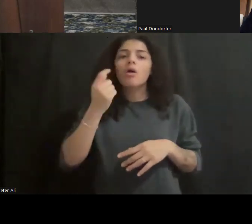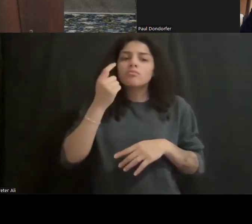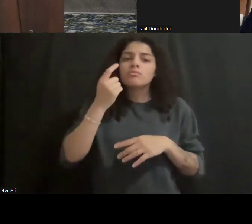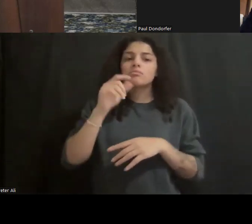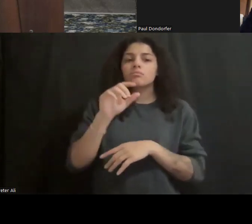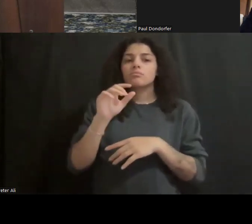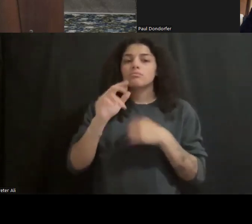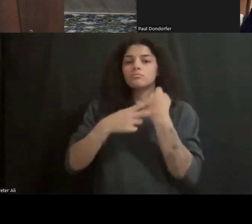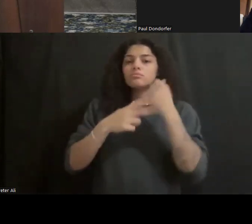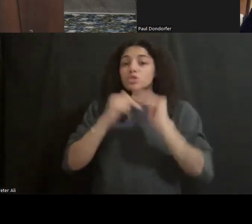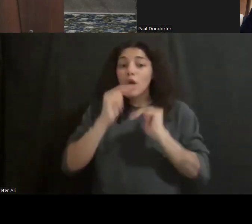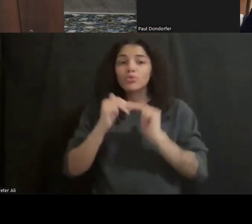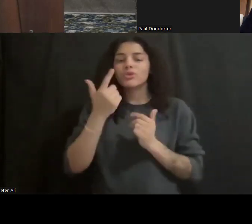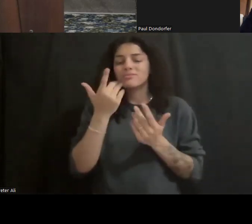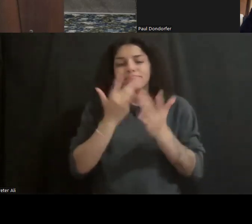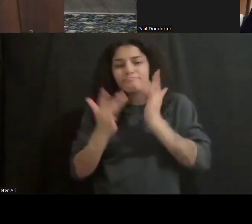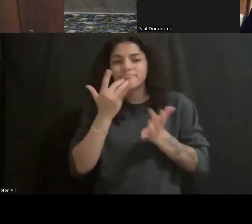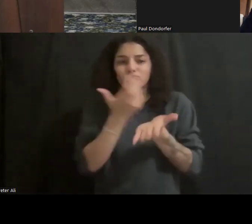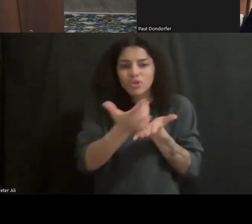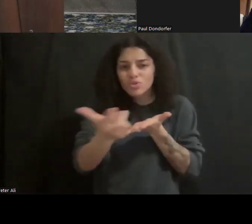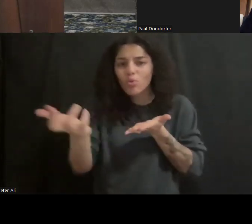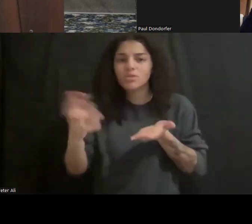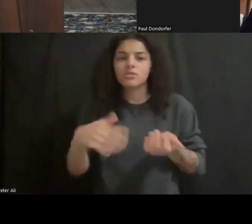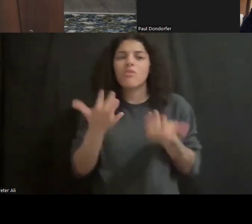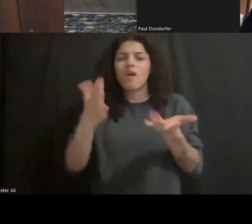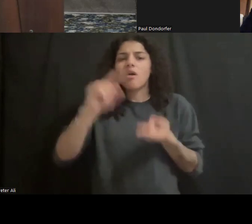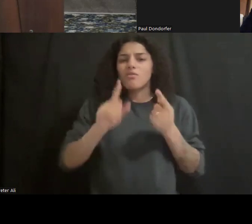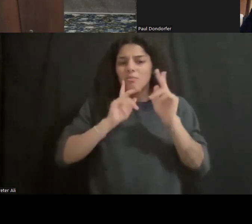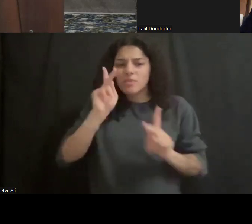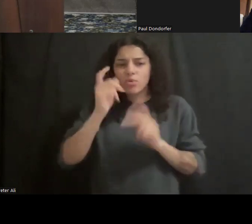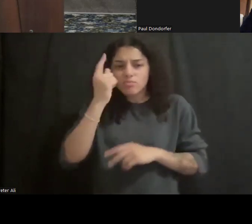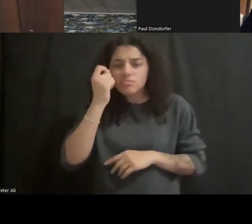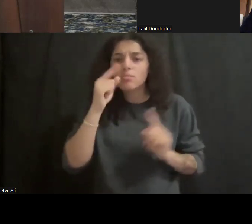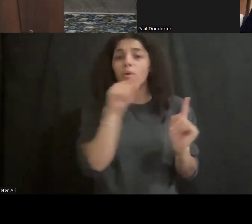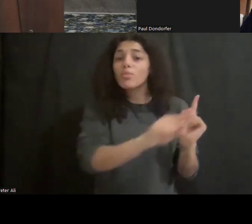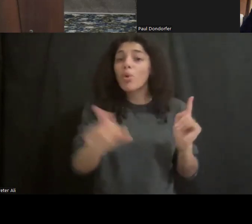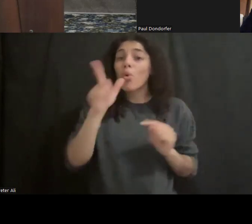with their limited resources Those experiencing homelessness deserve to be able to rest and take